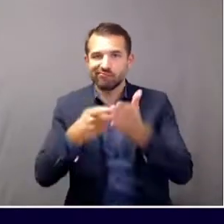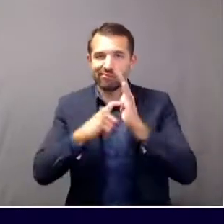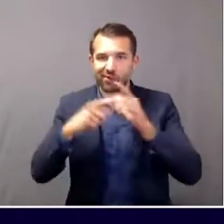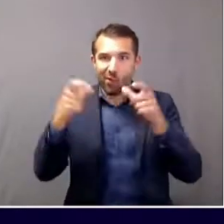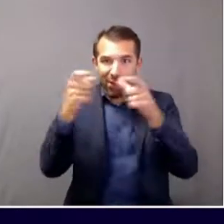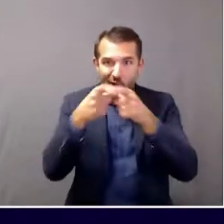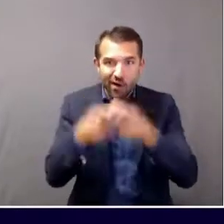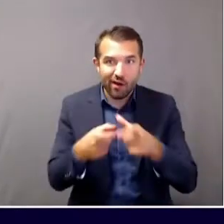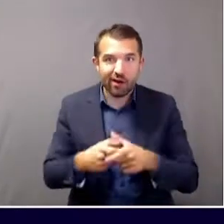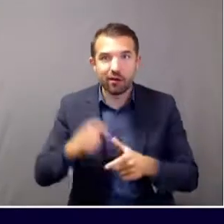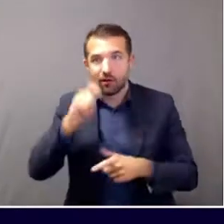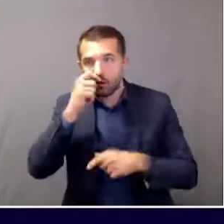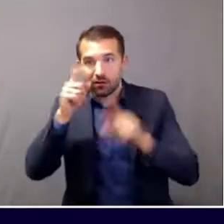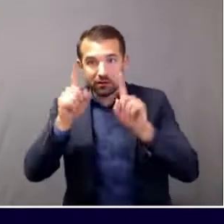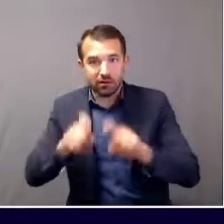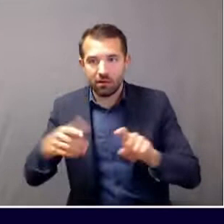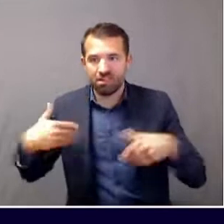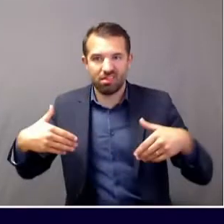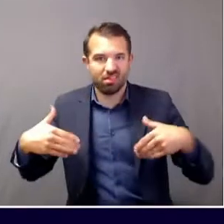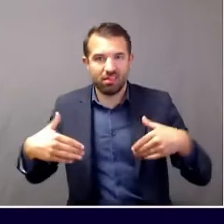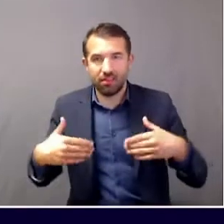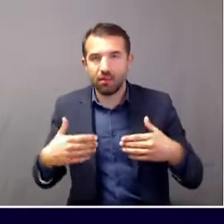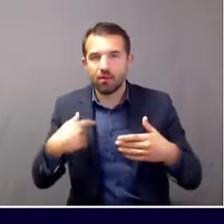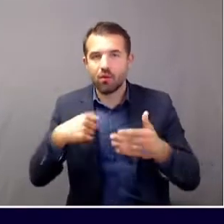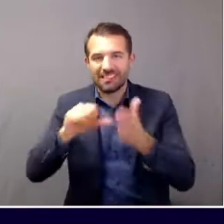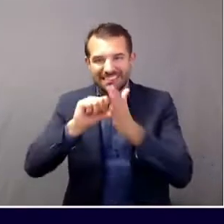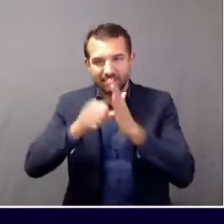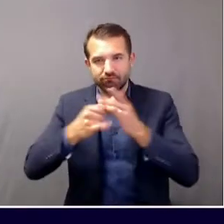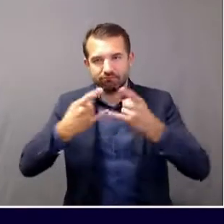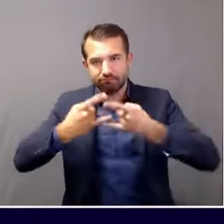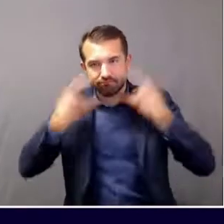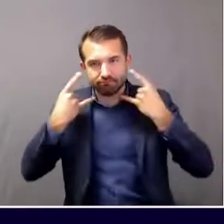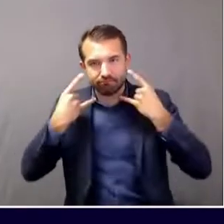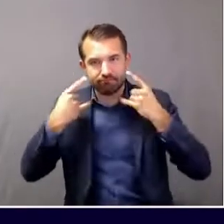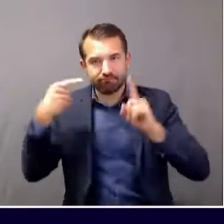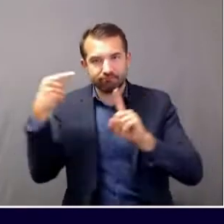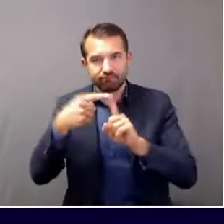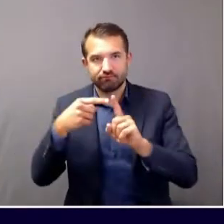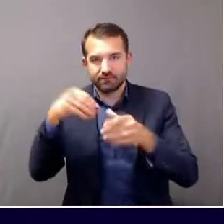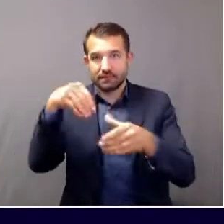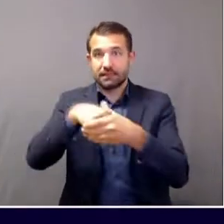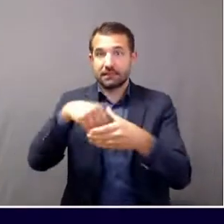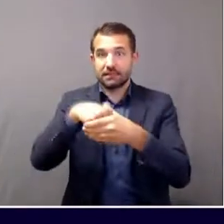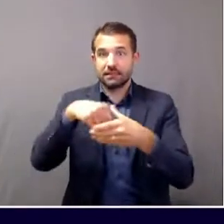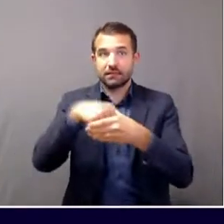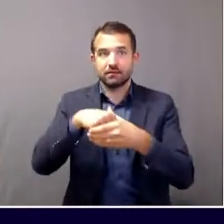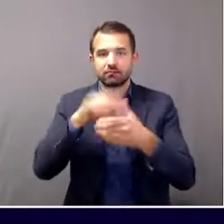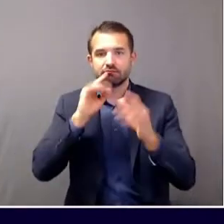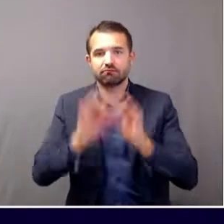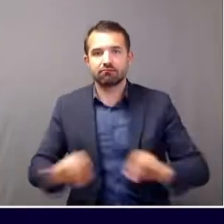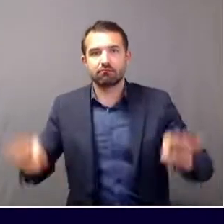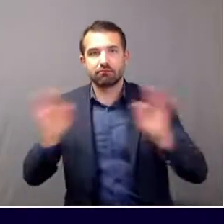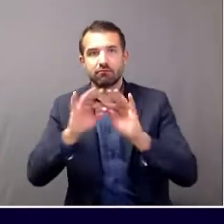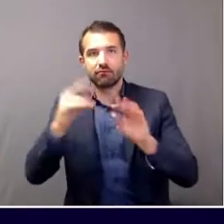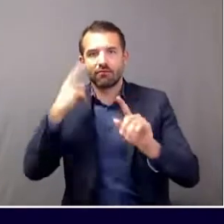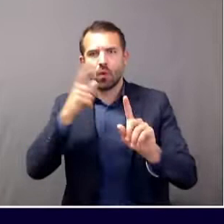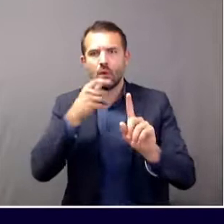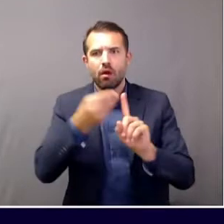of face coverings making sure that when we're indoors or monitoring who were around